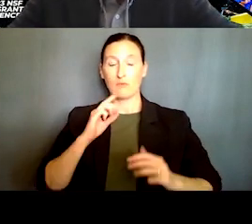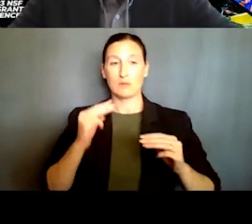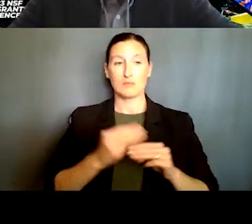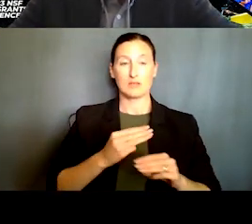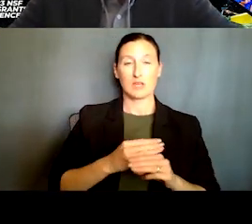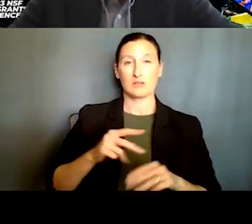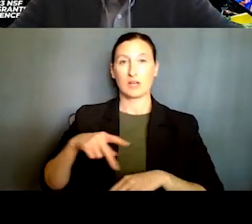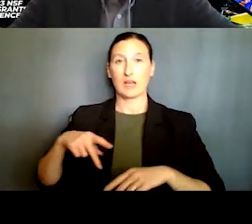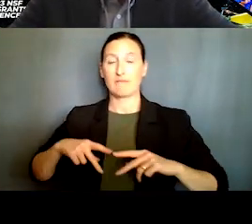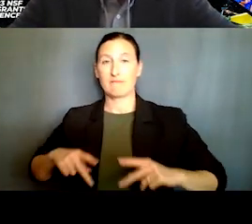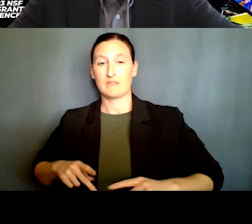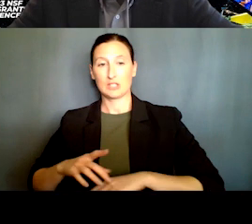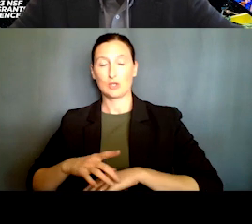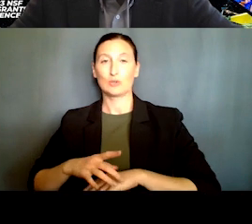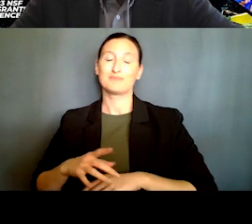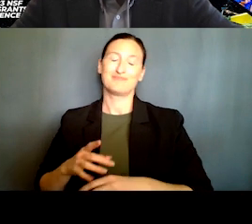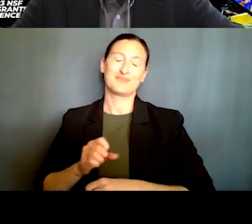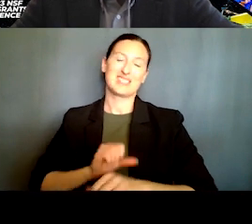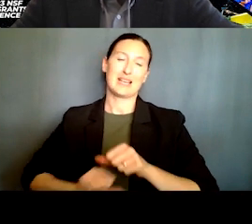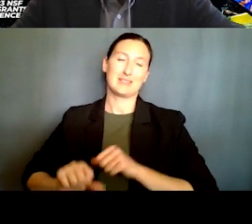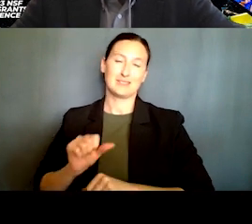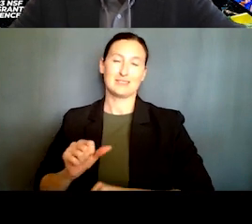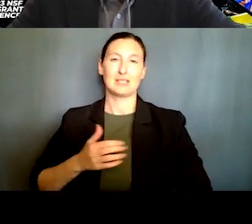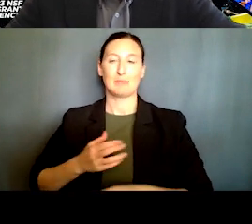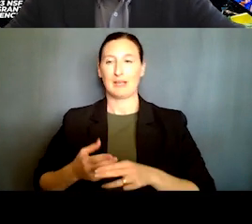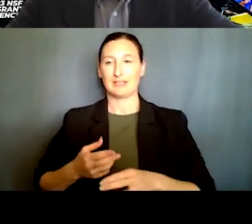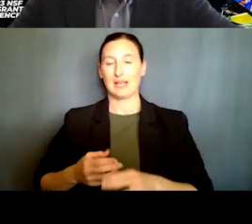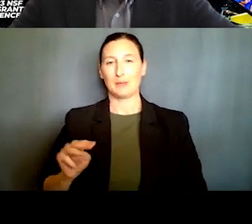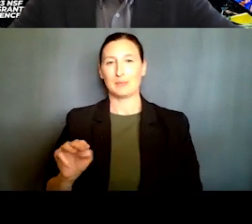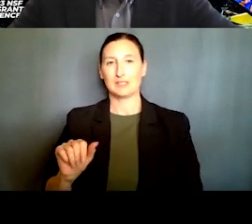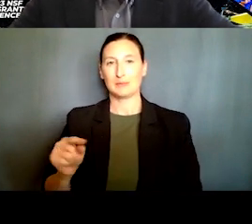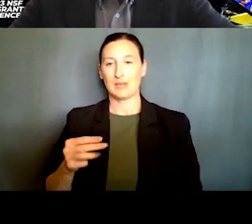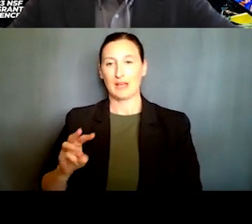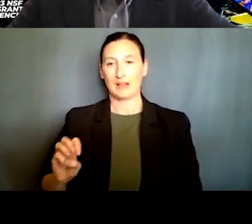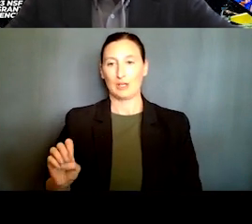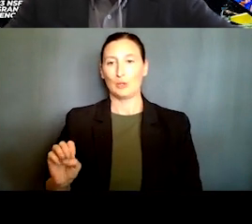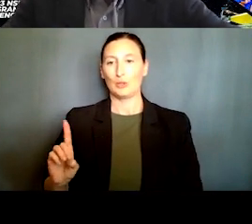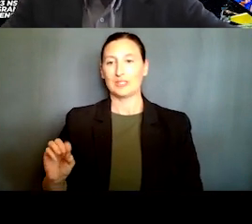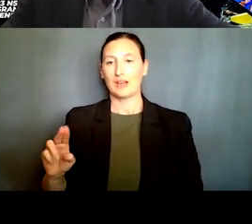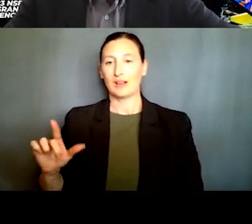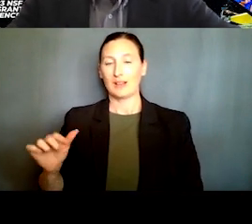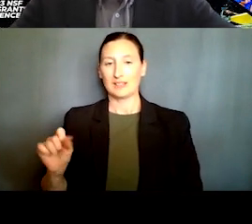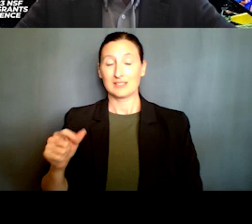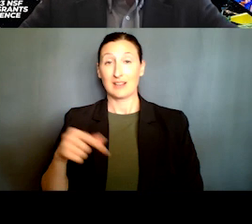I'm a Program Director in the Division of Mathematical Sciences in the Directorate for Mathematical and Physical Sciences.